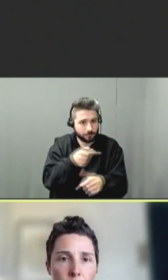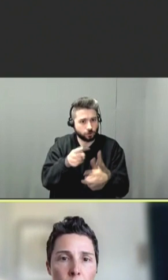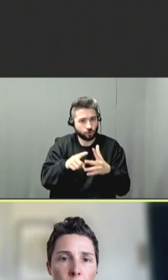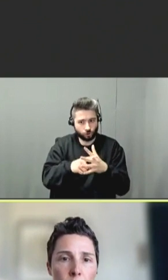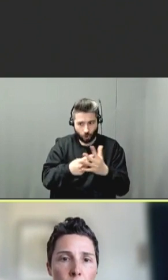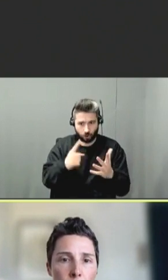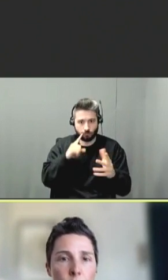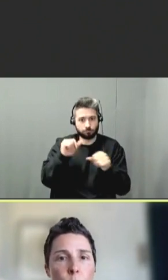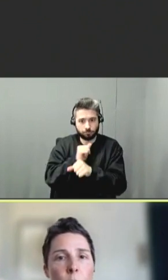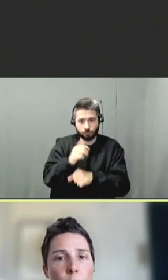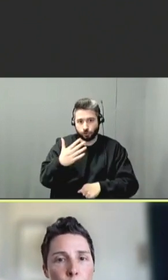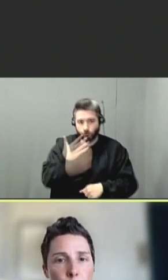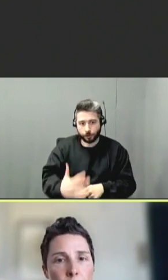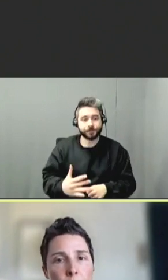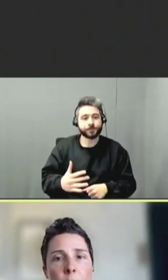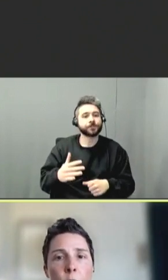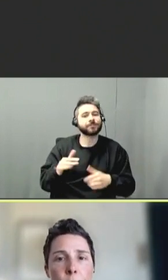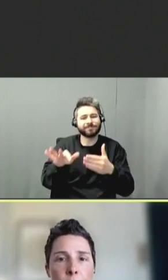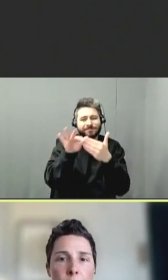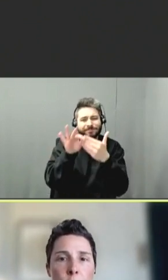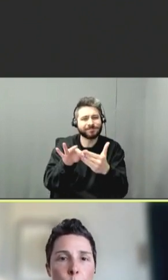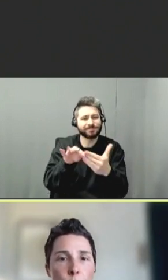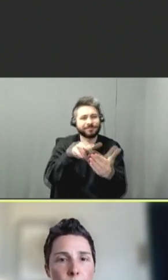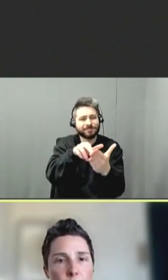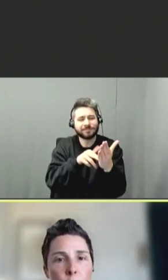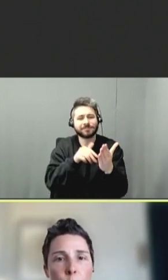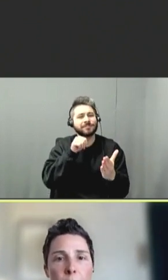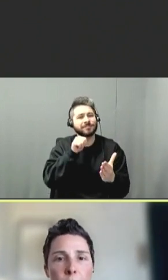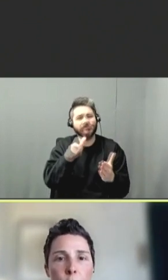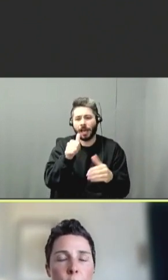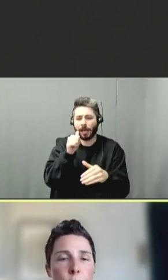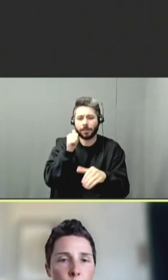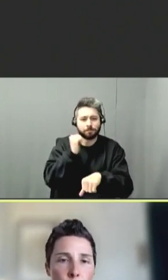and then guidelines were not always based in the understanding of the particular behaviors of the